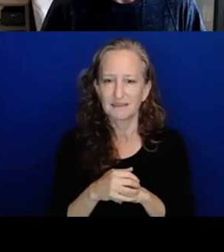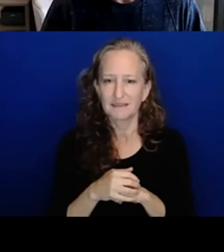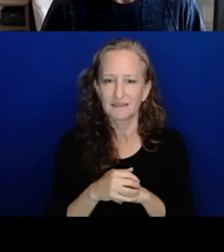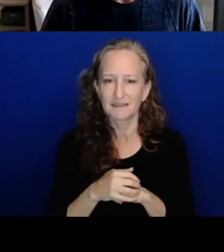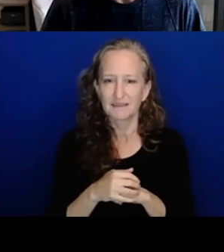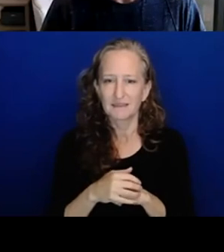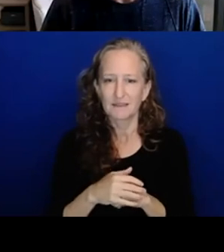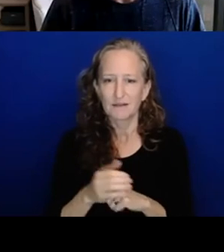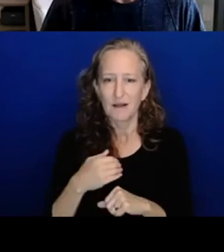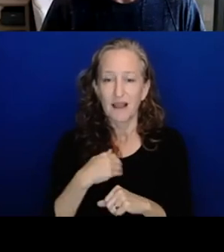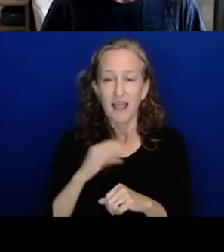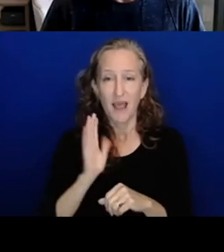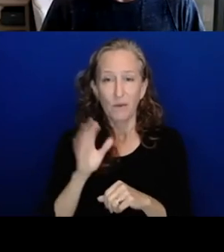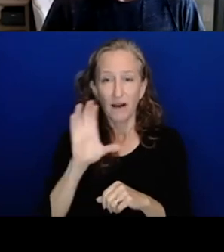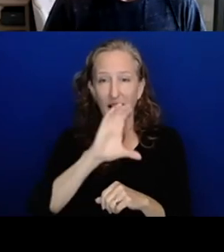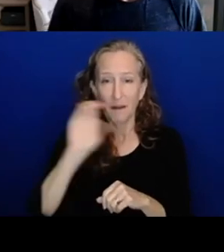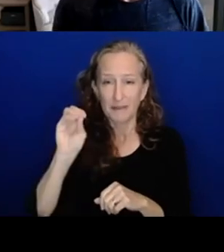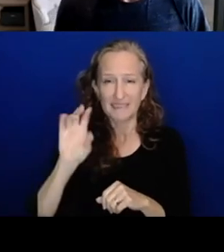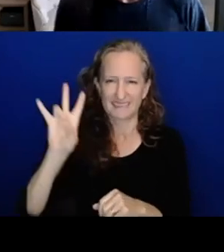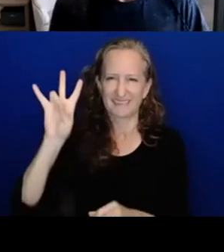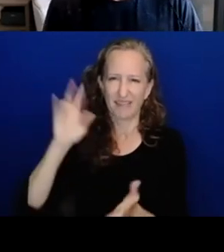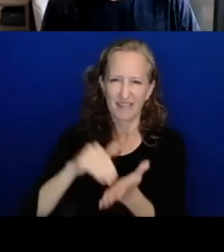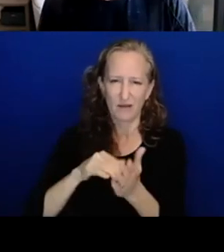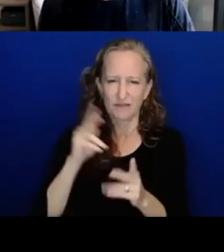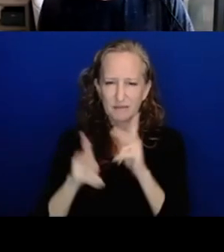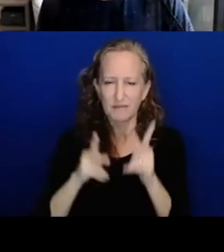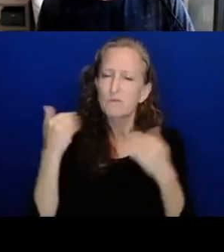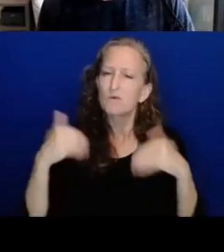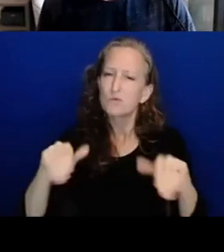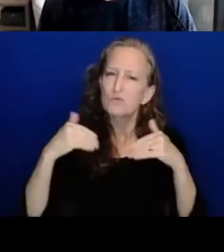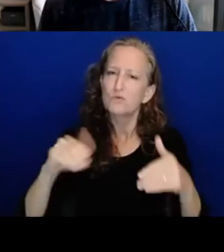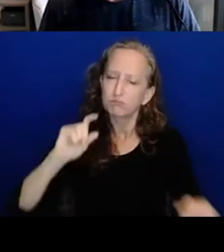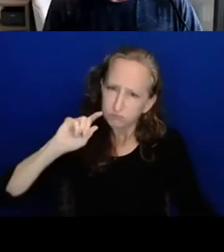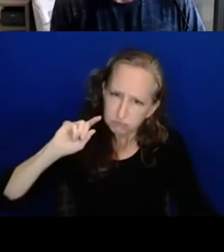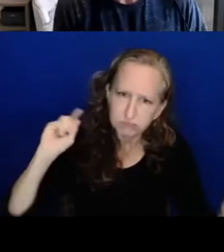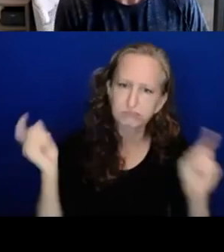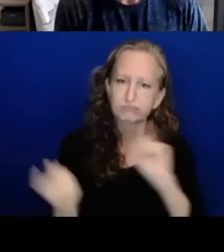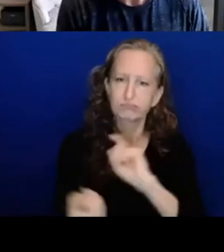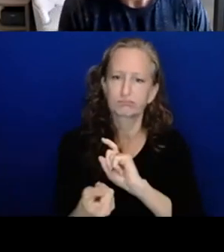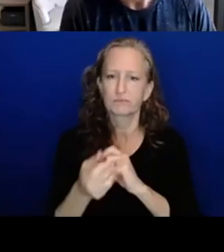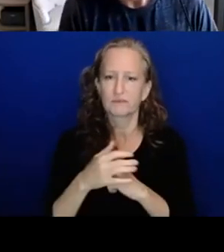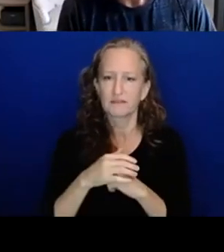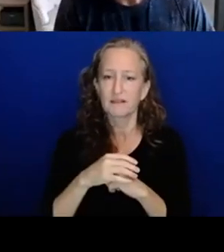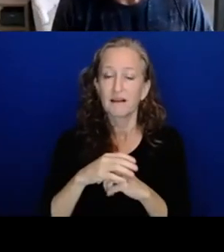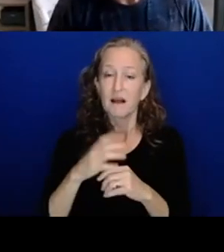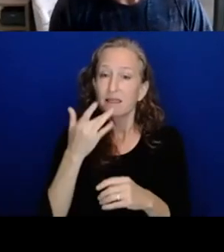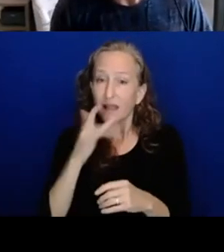it's been fairly impressive. The model in terms of how we work, it's flexible. In some